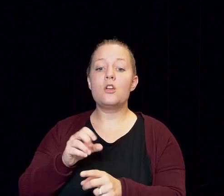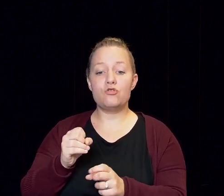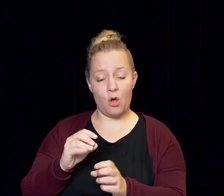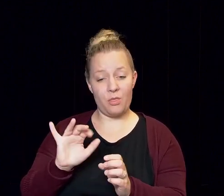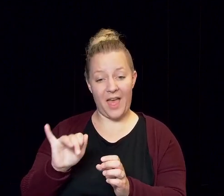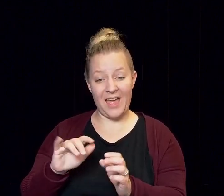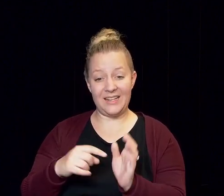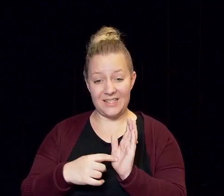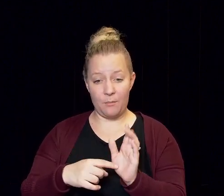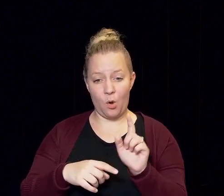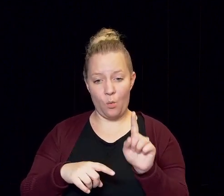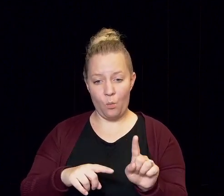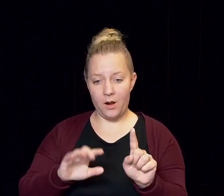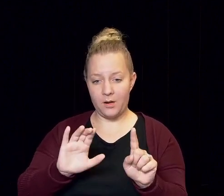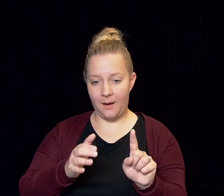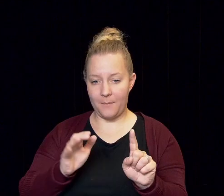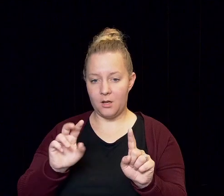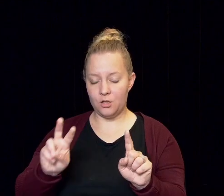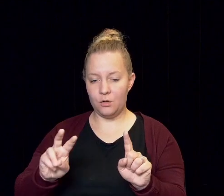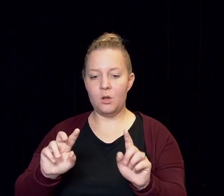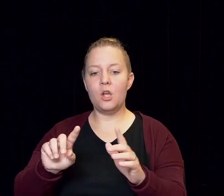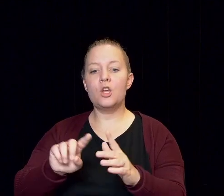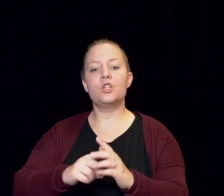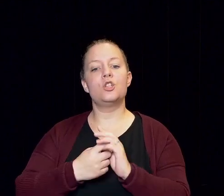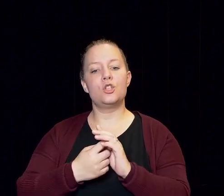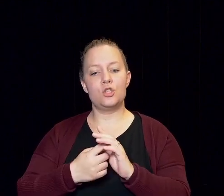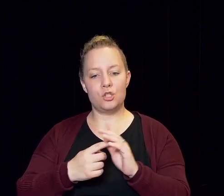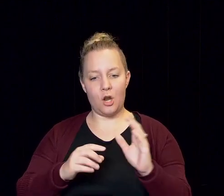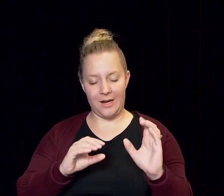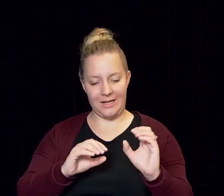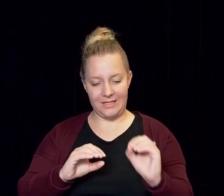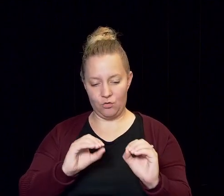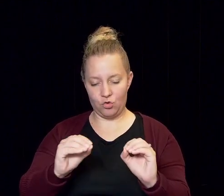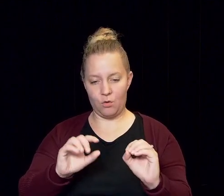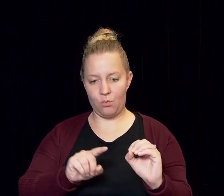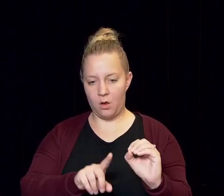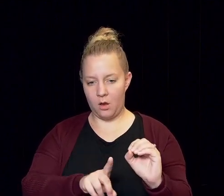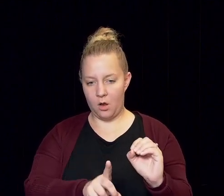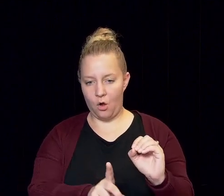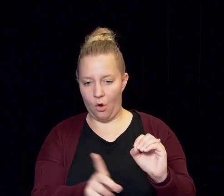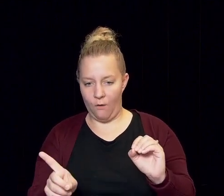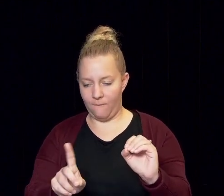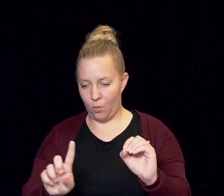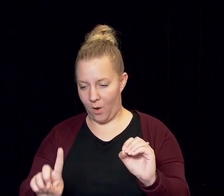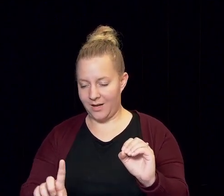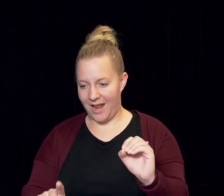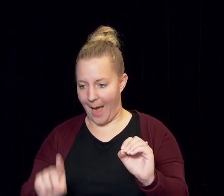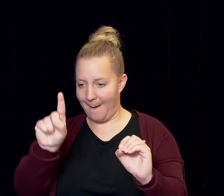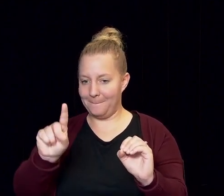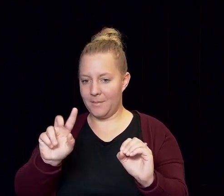start at the origin, go right 1 and up 2 and that's where you land at that point.